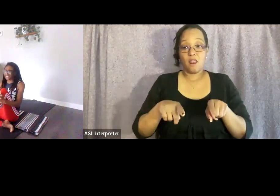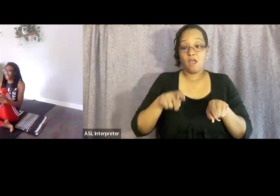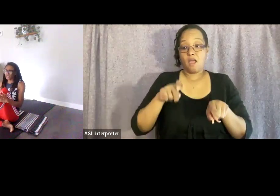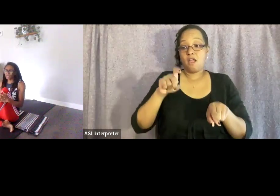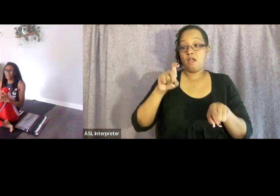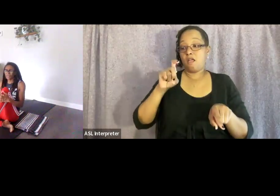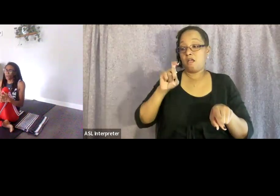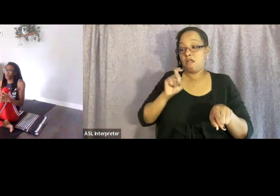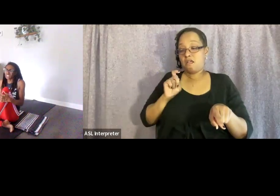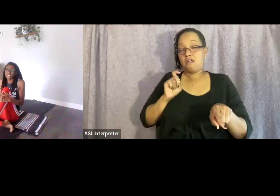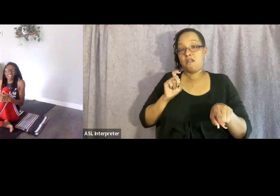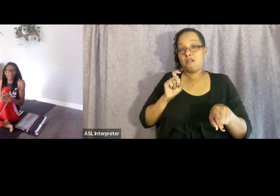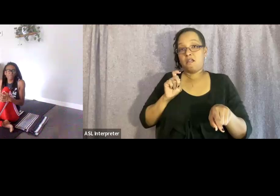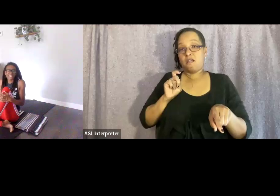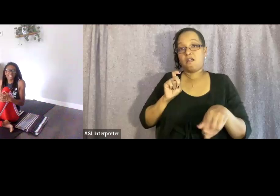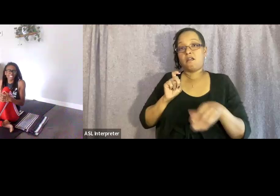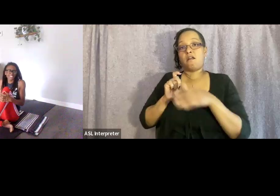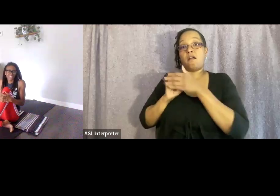finding a grip, only if that makes sense.